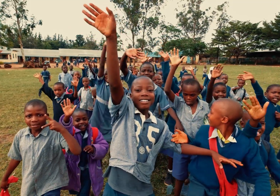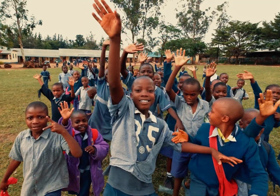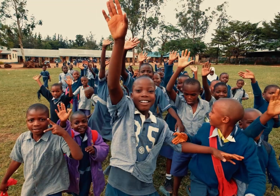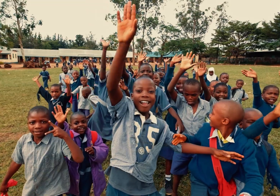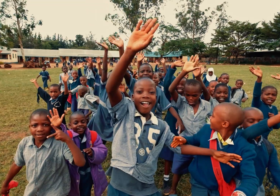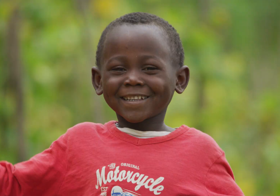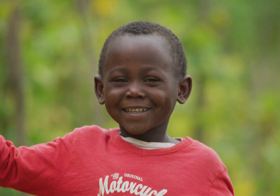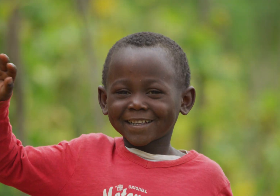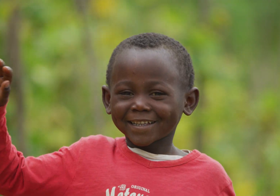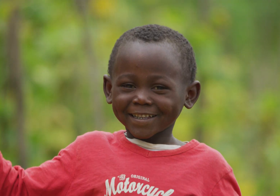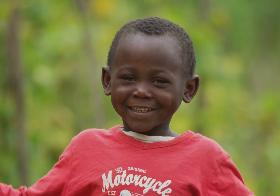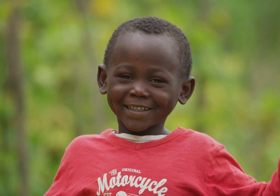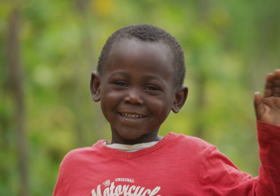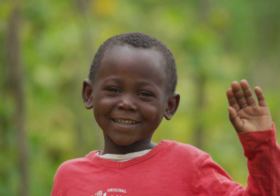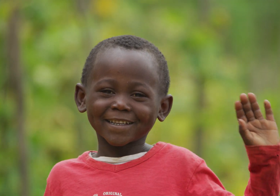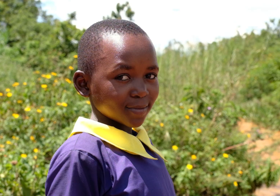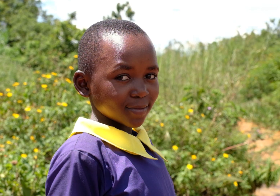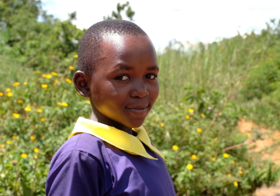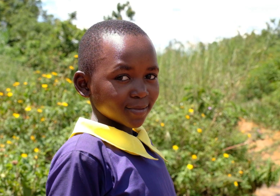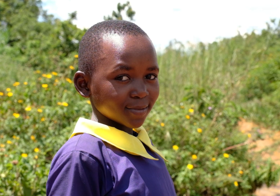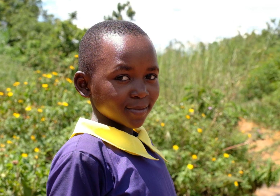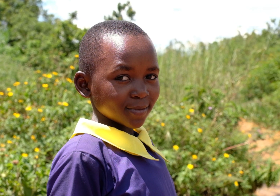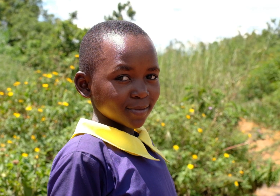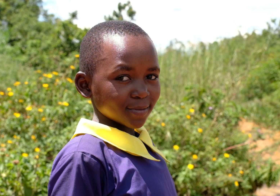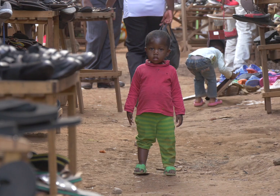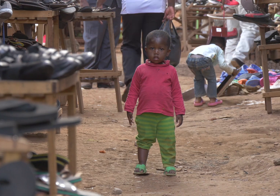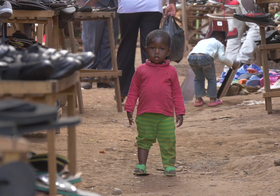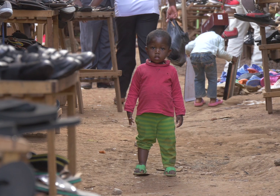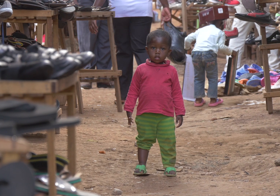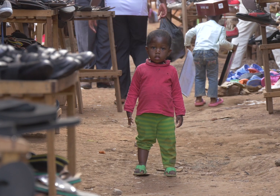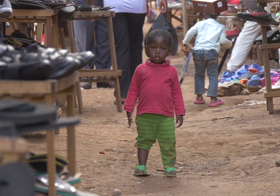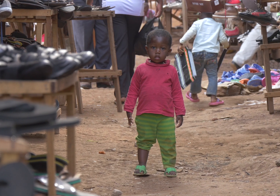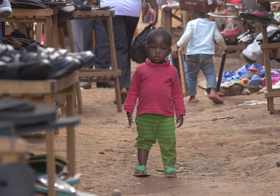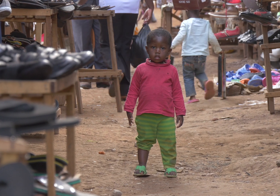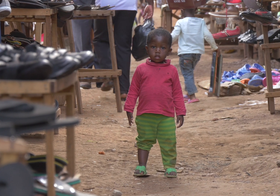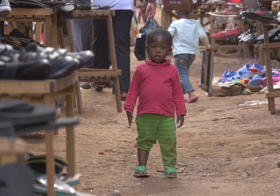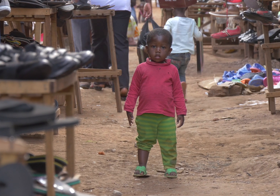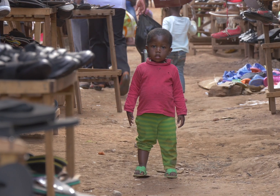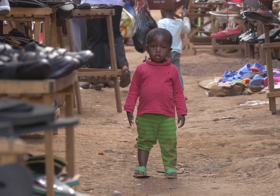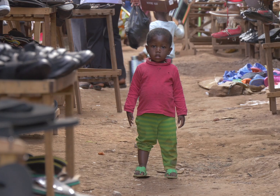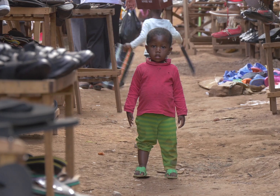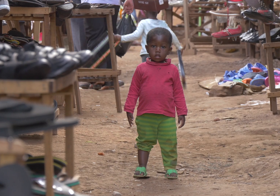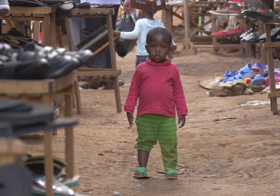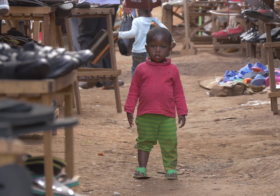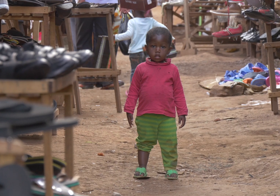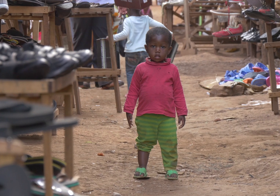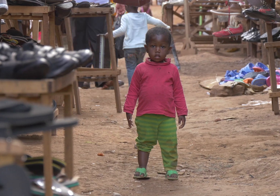to give a language and educate deaf students in Uganda. A few of these stories you may need a tissue for.